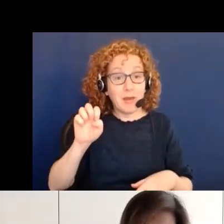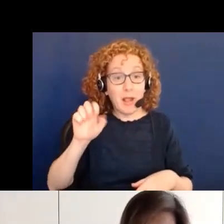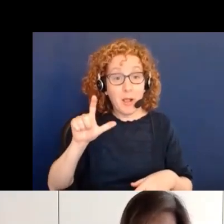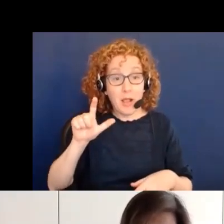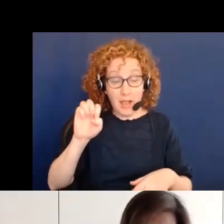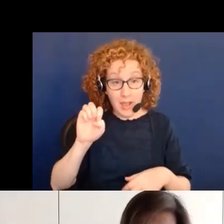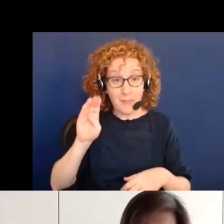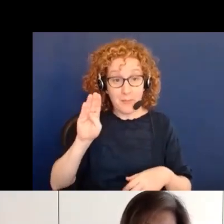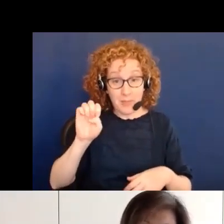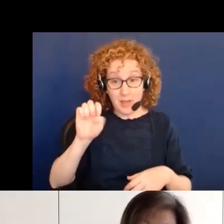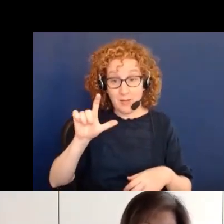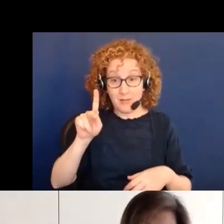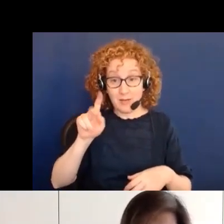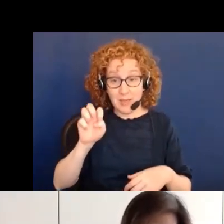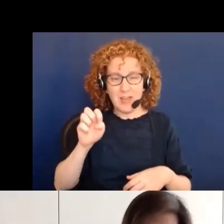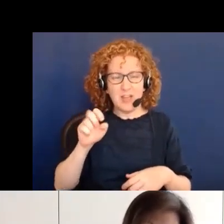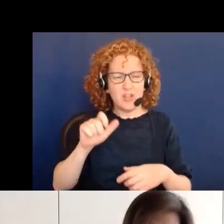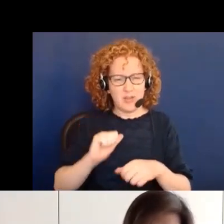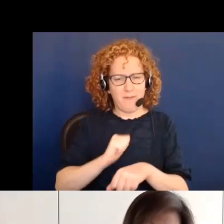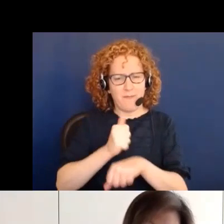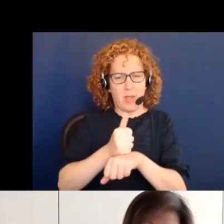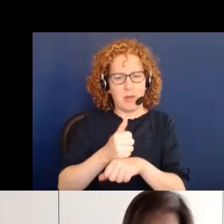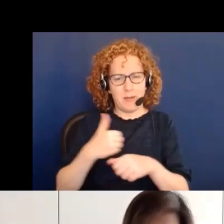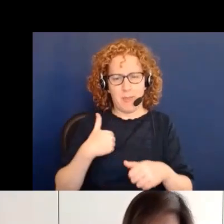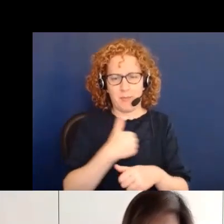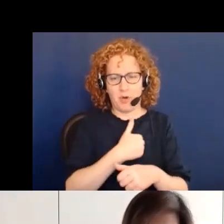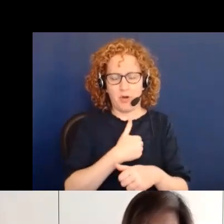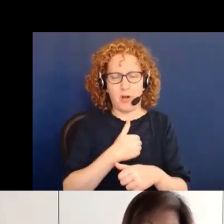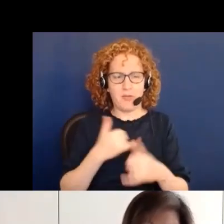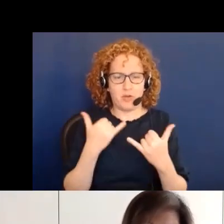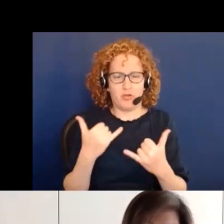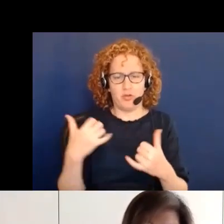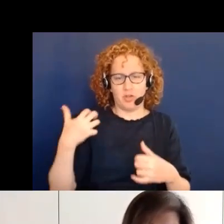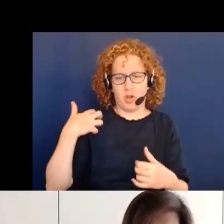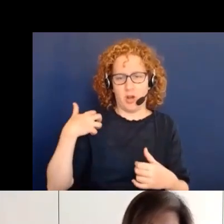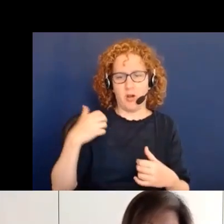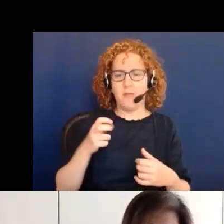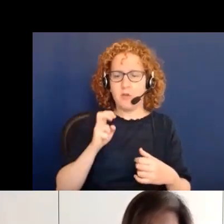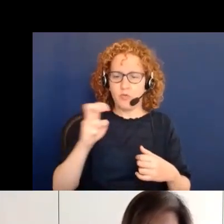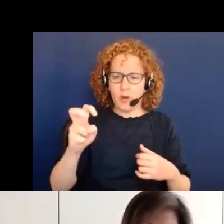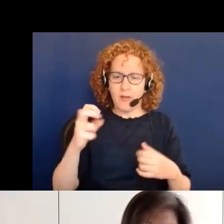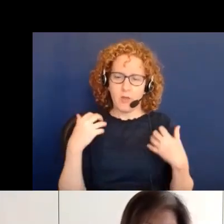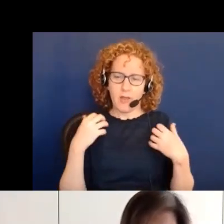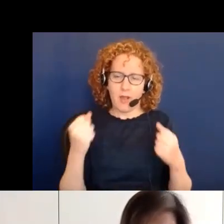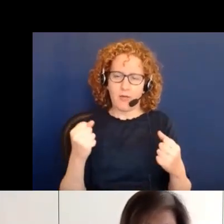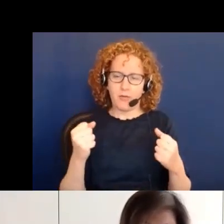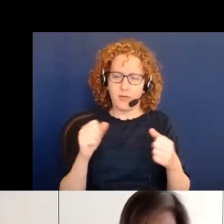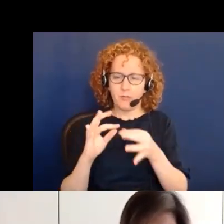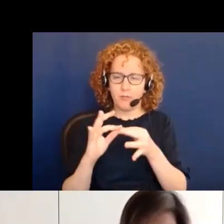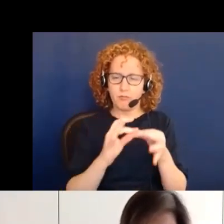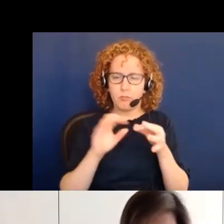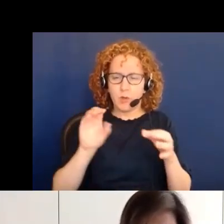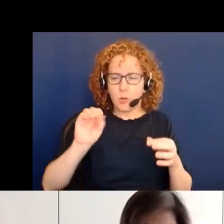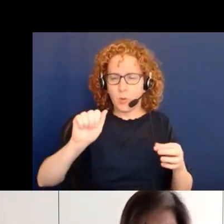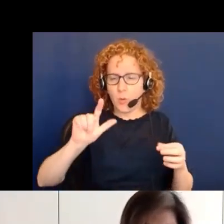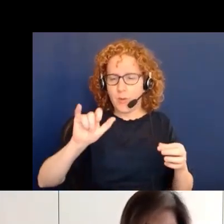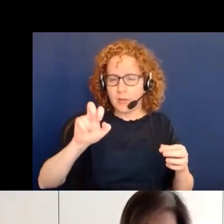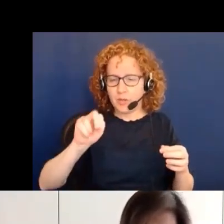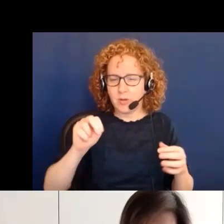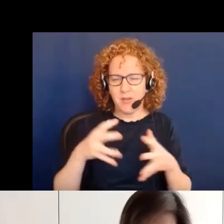current chair of the Travel Health Coalition of the American College Health Association or ACHA.